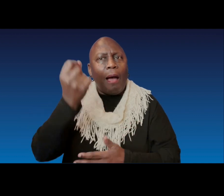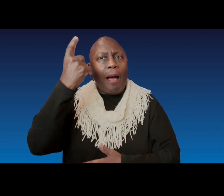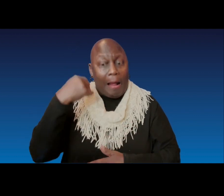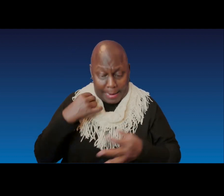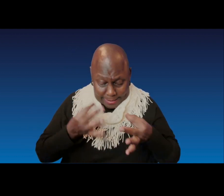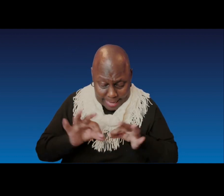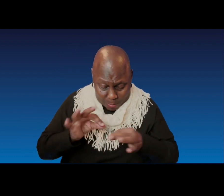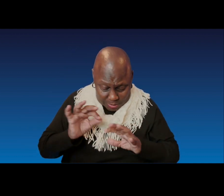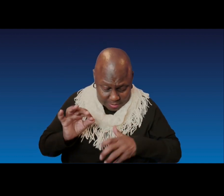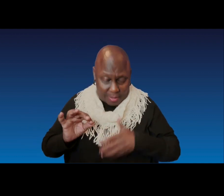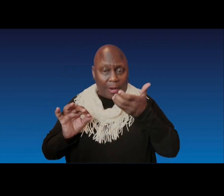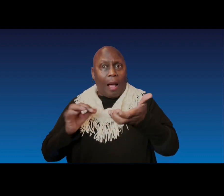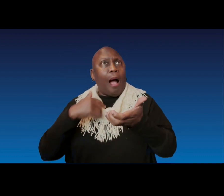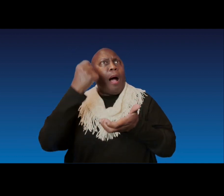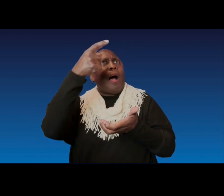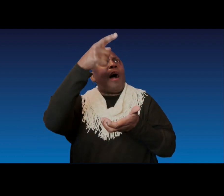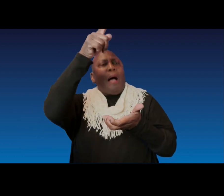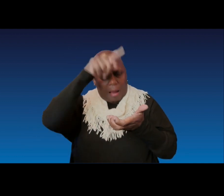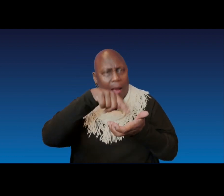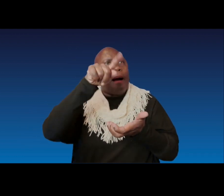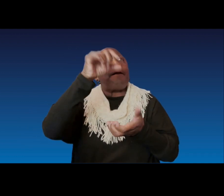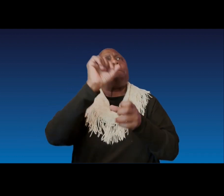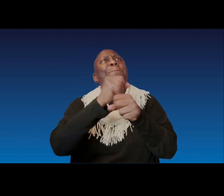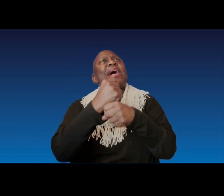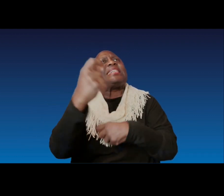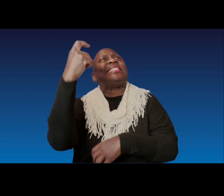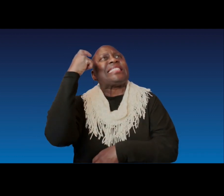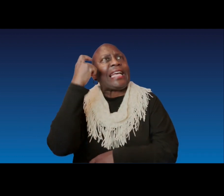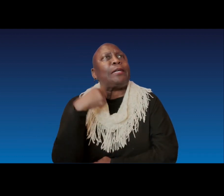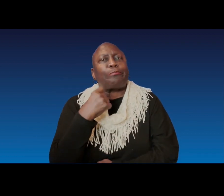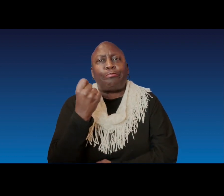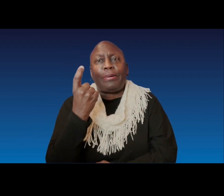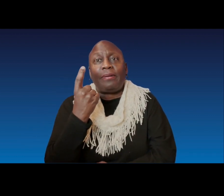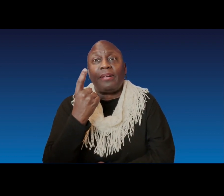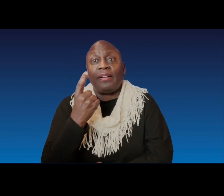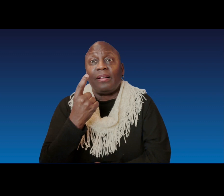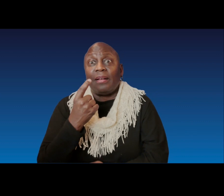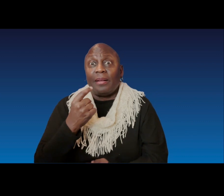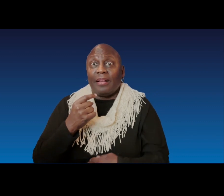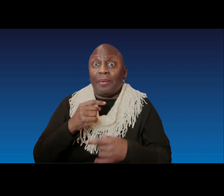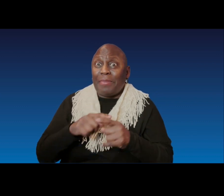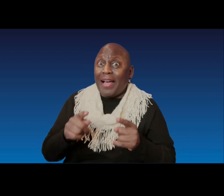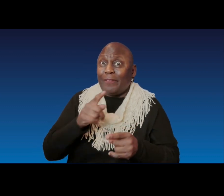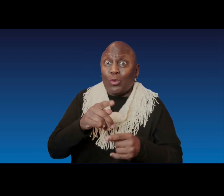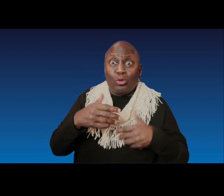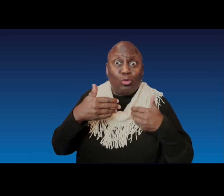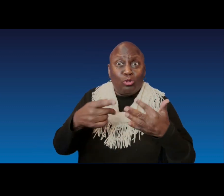they will then have greater understanding and meaning, connecting what they read with what you explain.